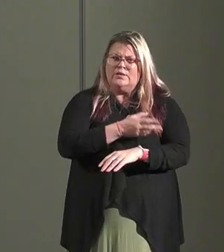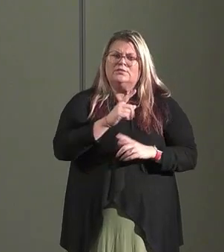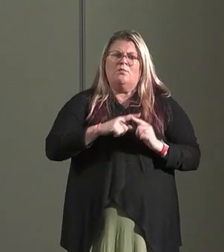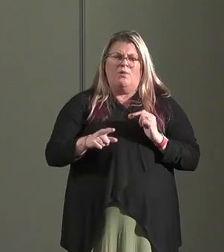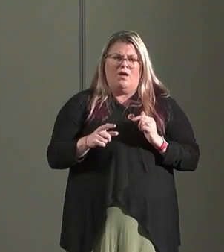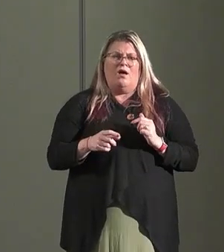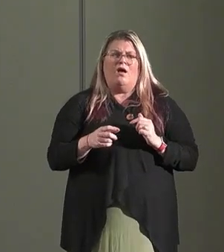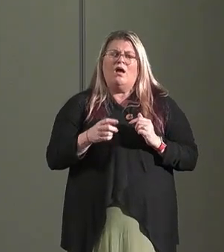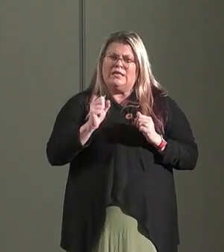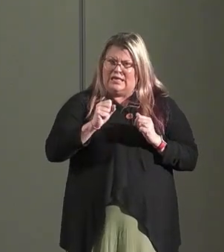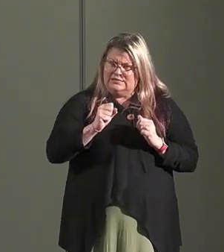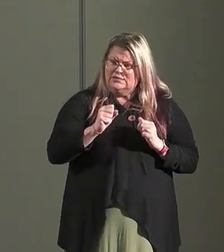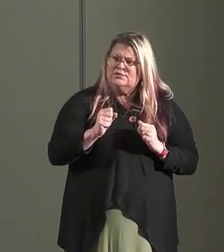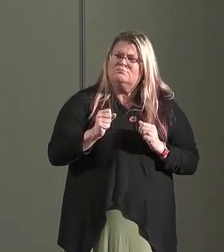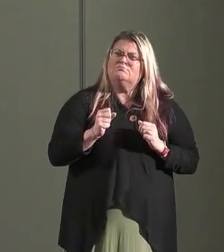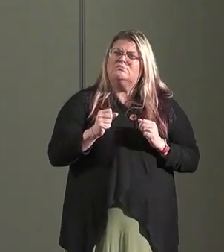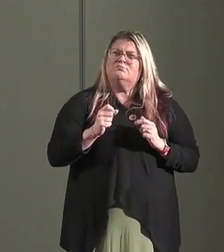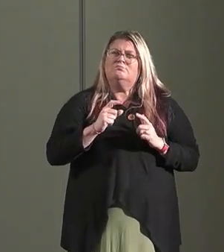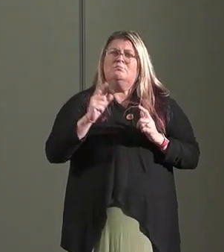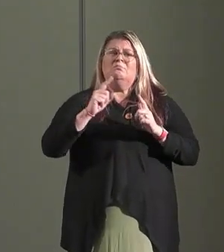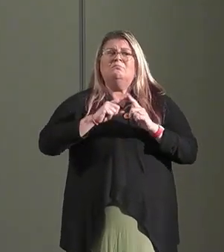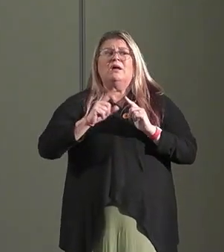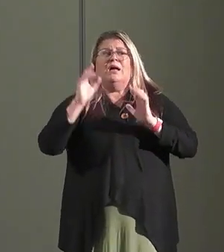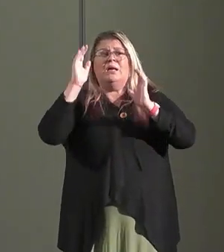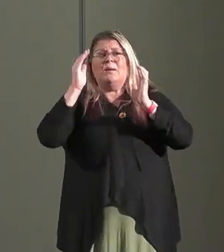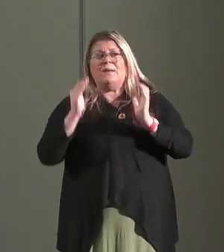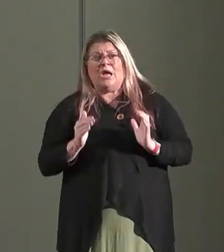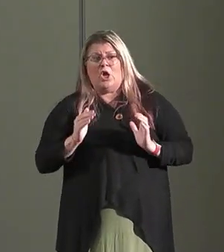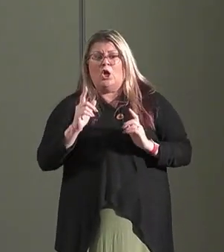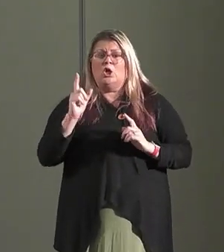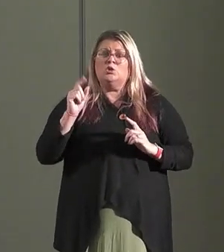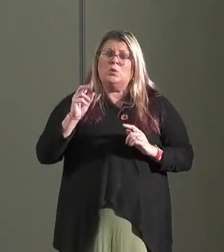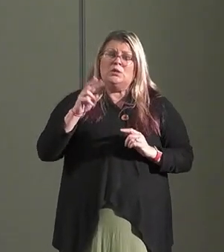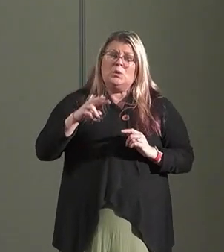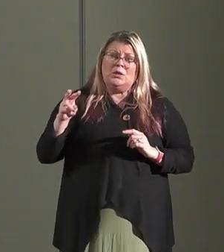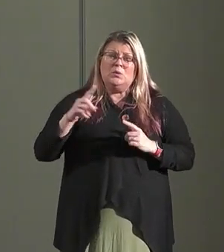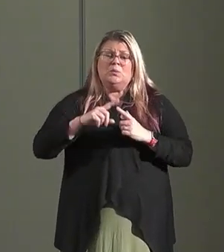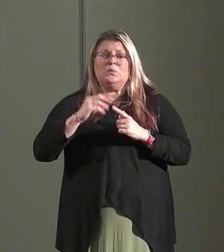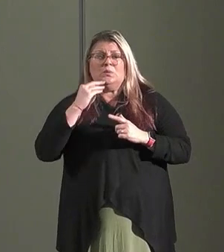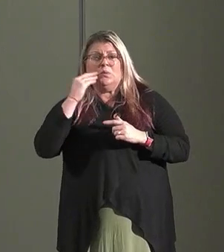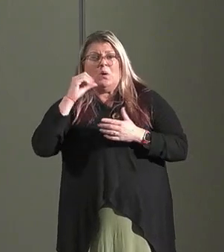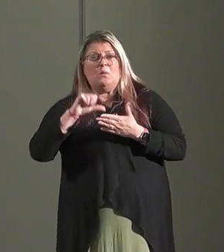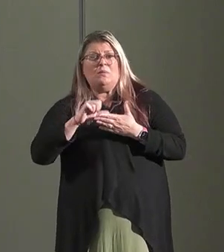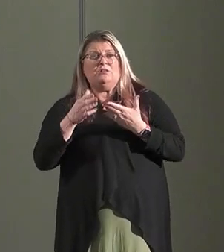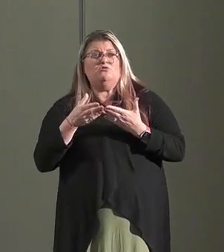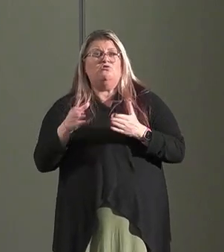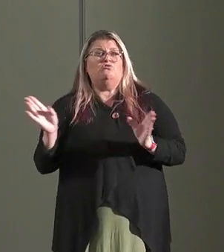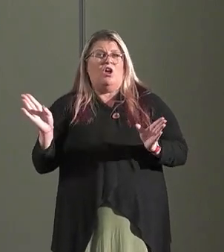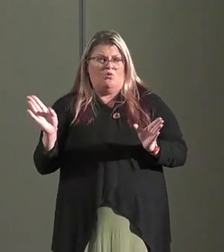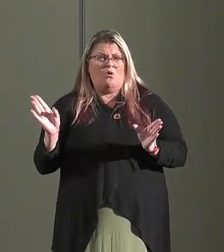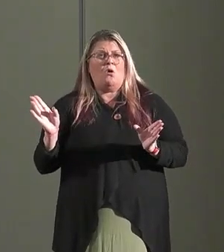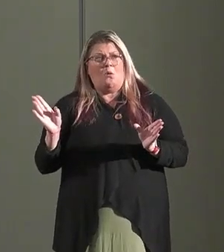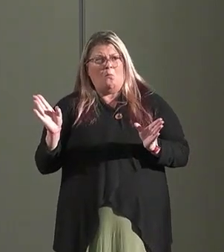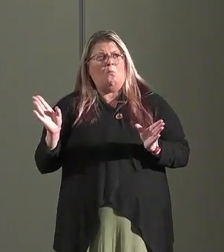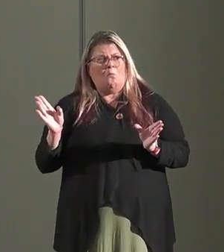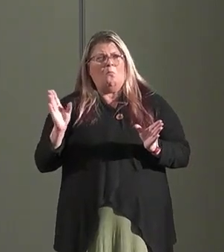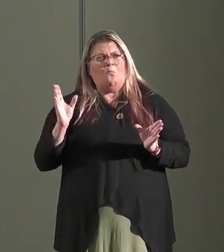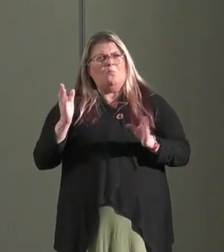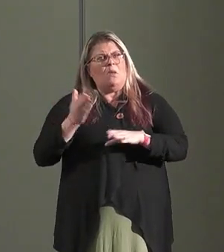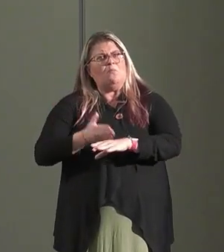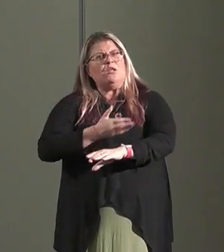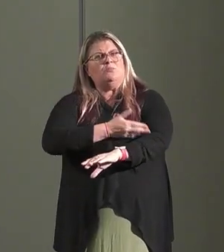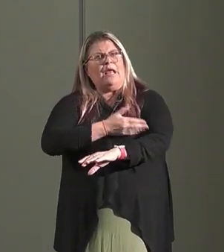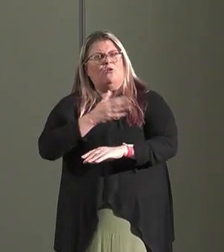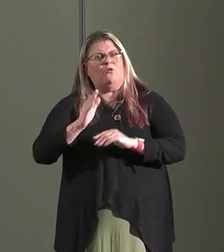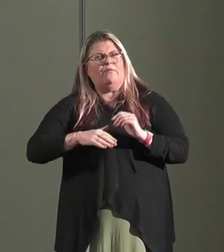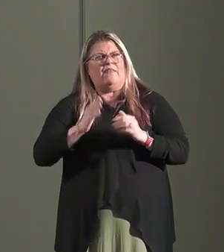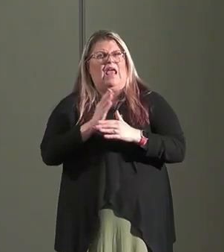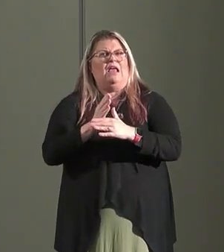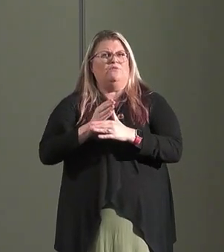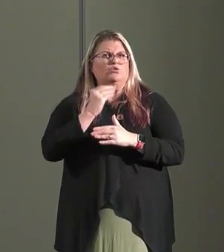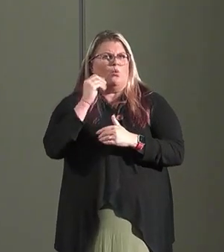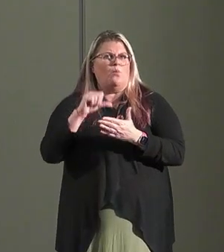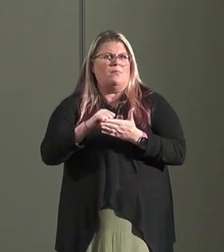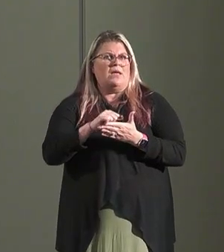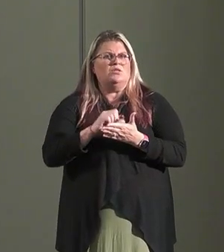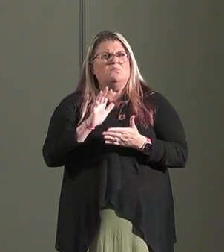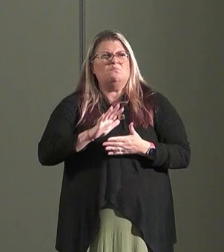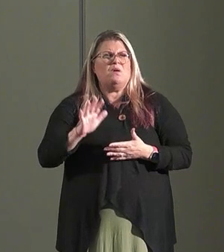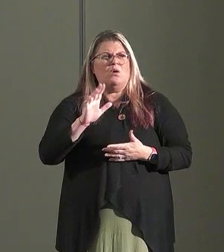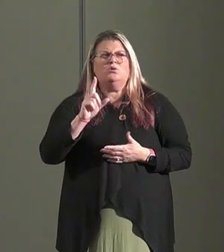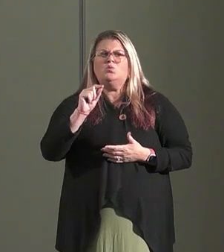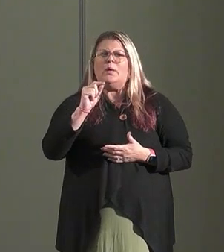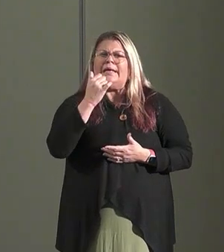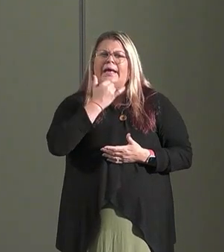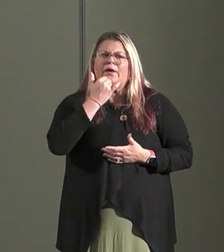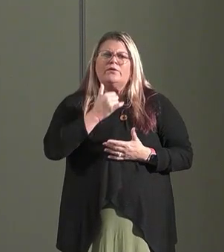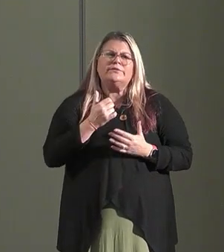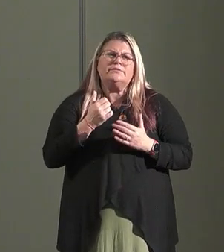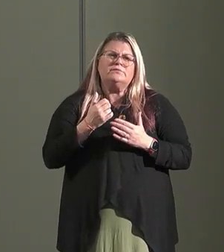improvement. We compare 2022 to home page they fair better. About 20 errors on average. Which